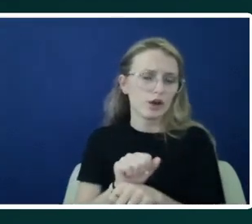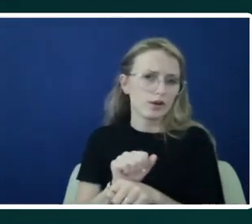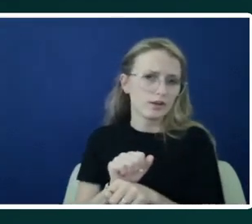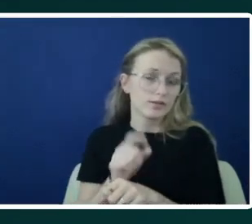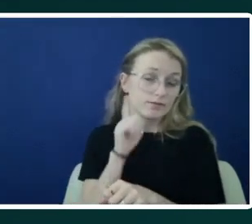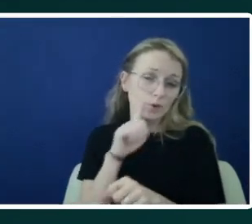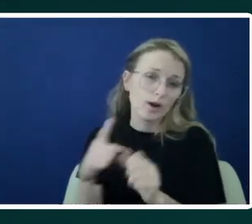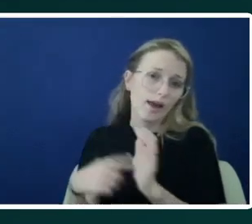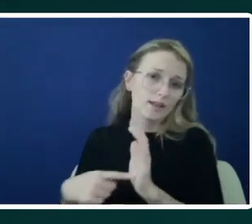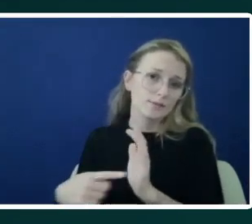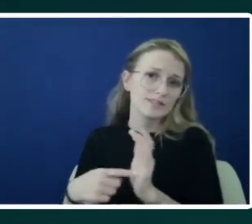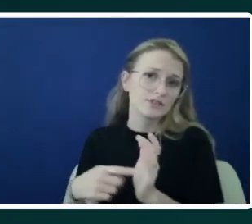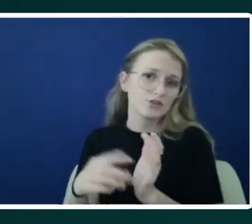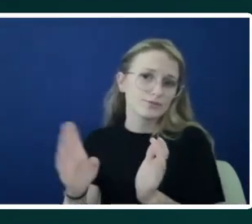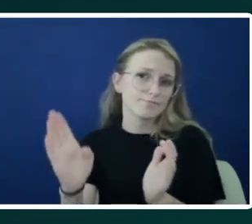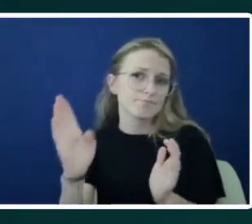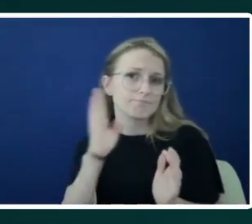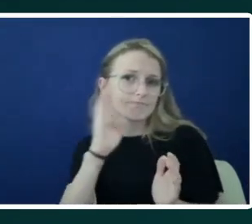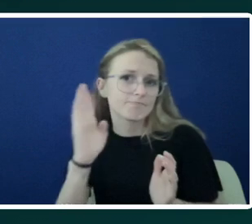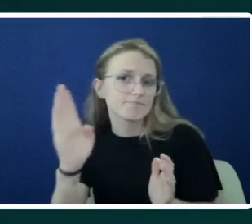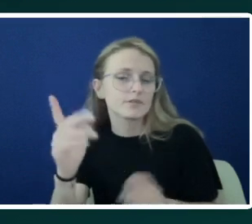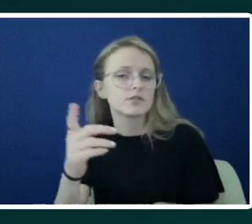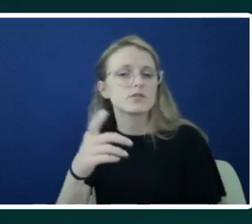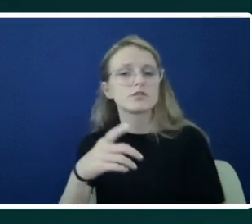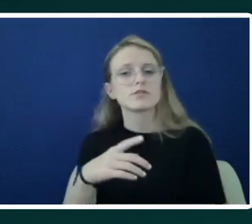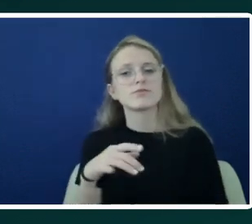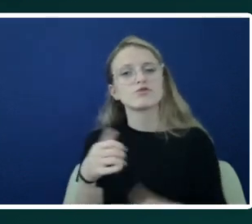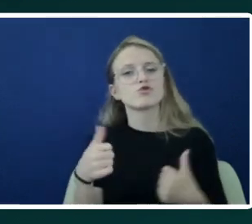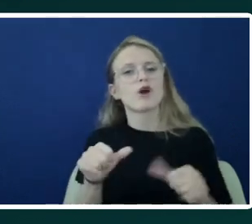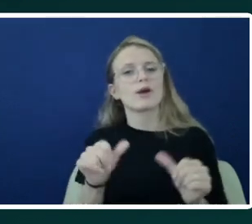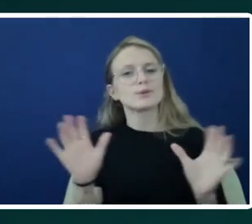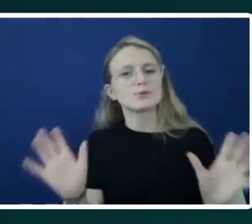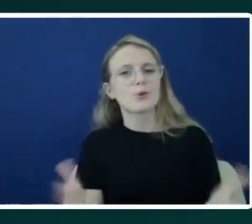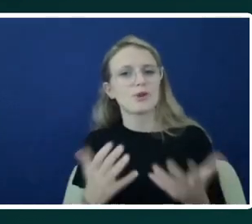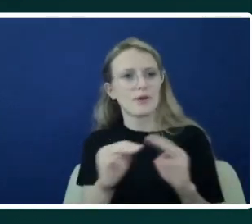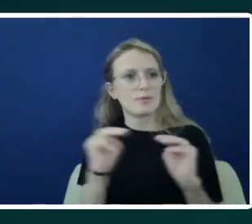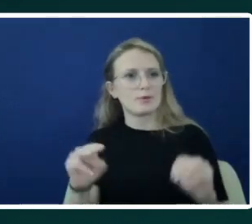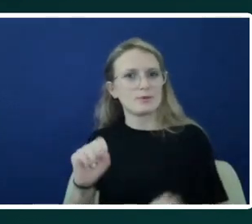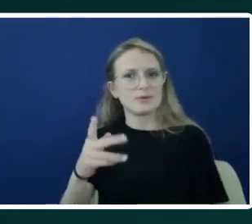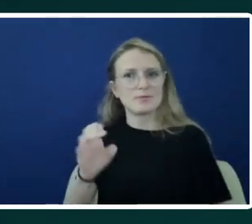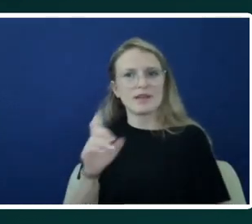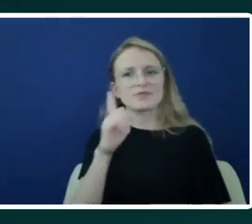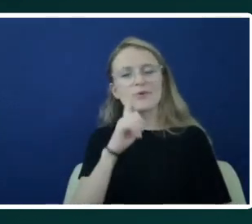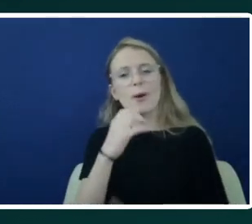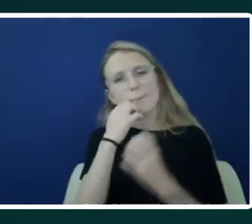which helps cultivate the museum space as kind of like a meaningful site for conversation and